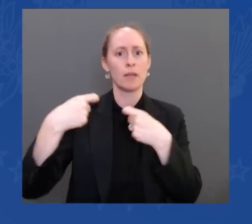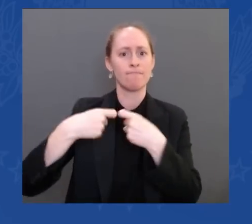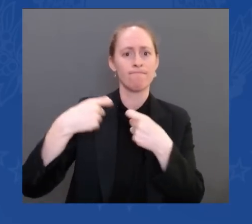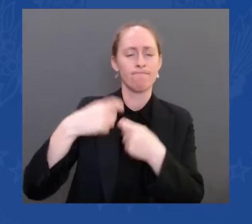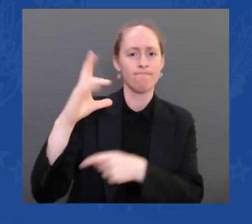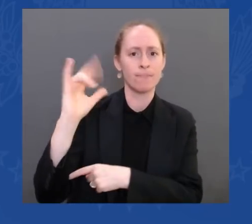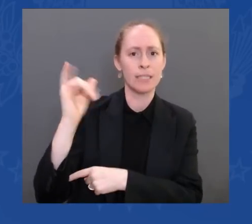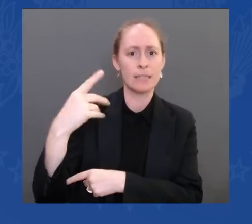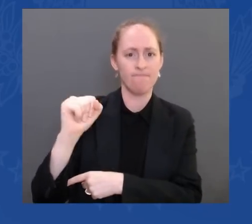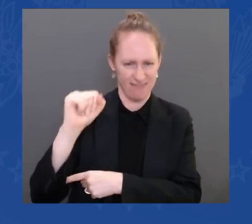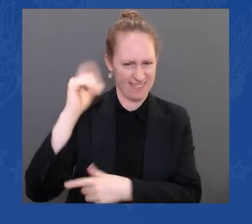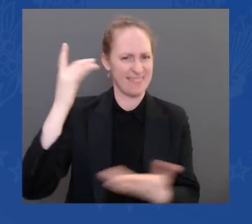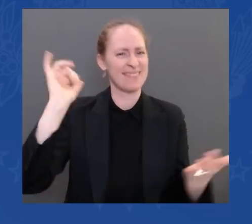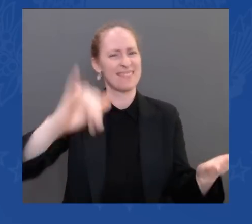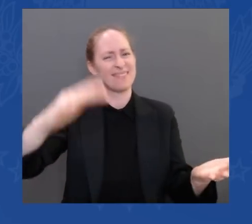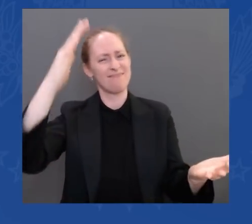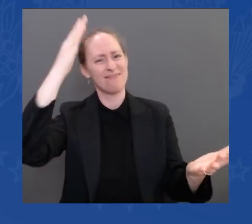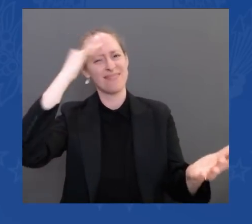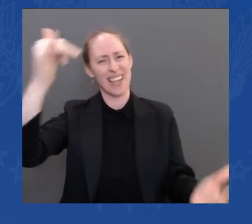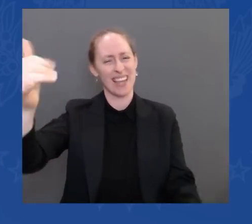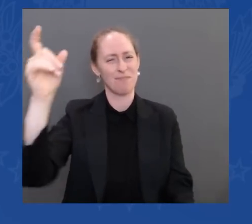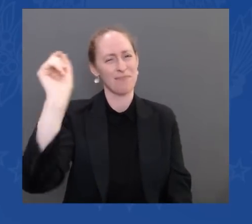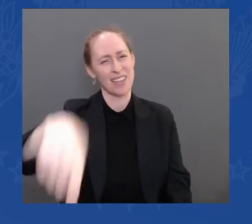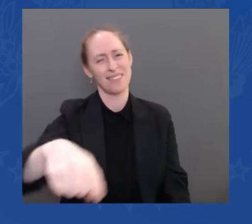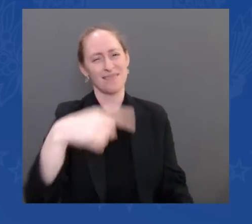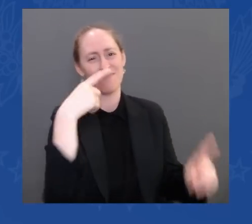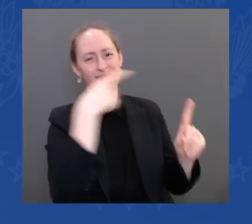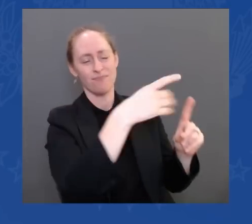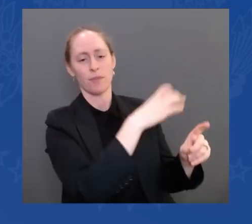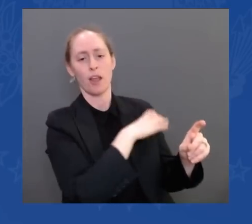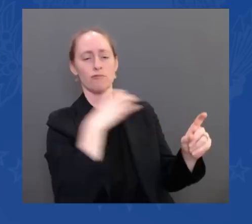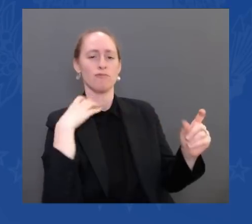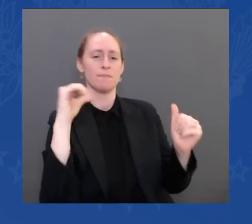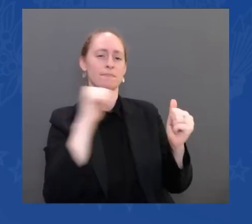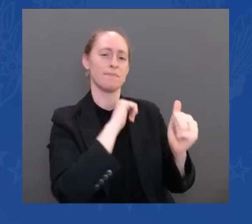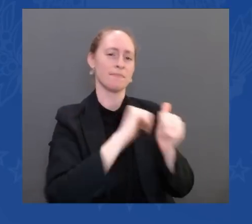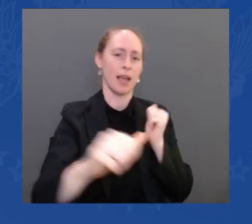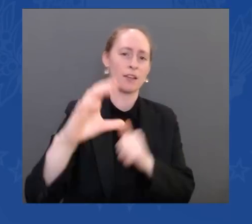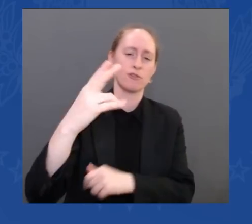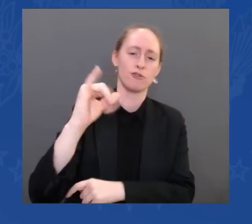by passing the broader Bipartisan Innovation Act so we can produce tens of millions of these chips.